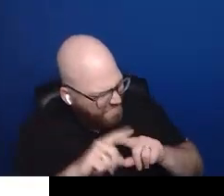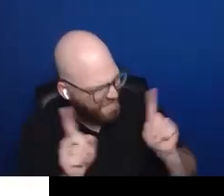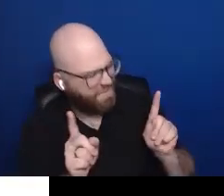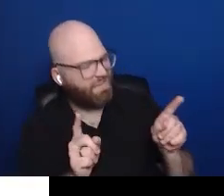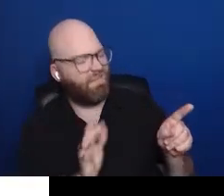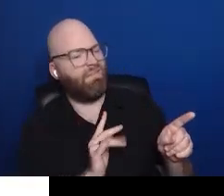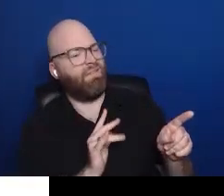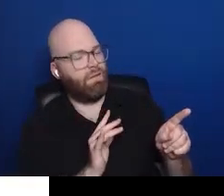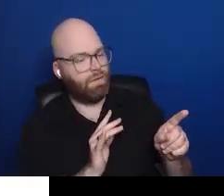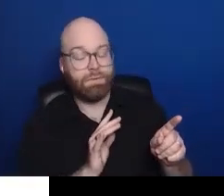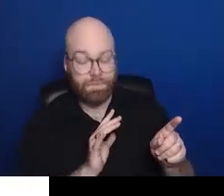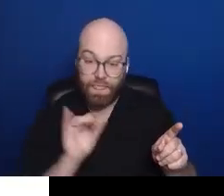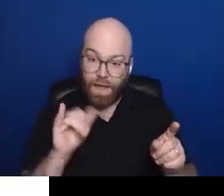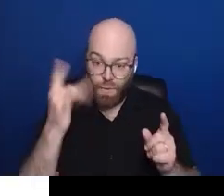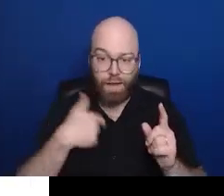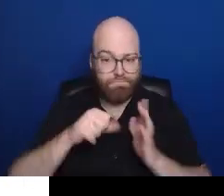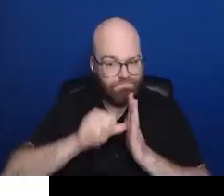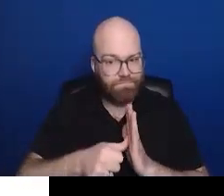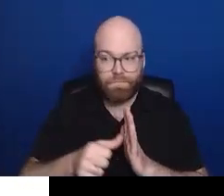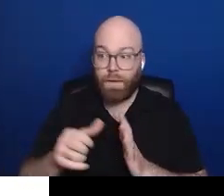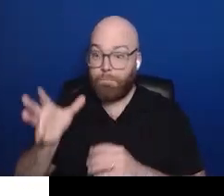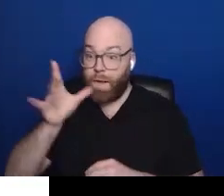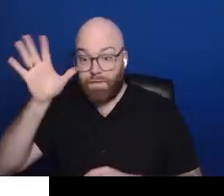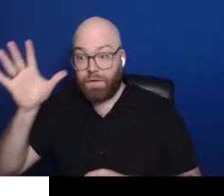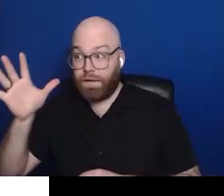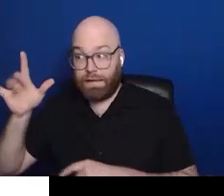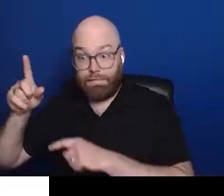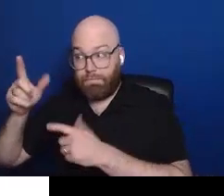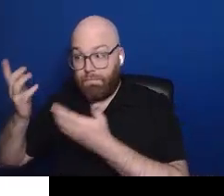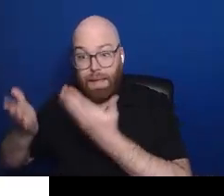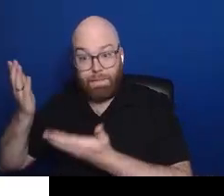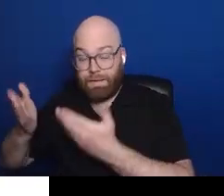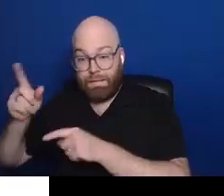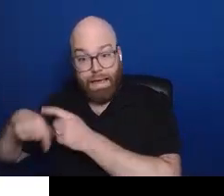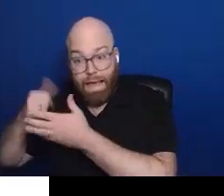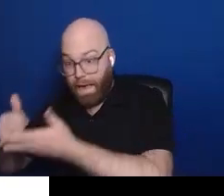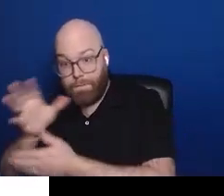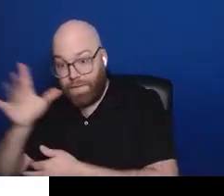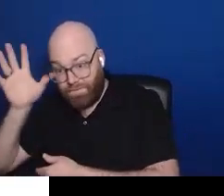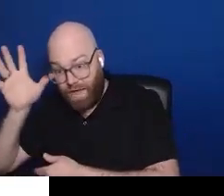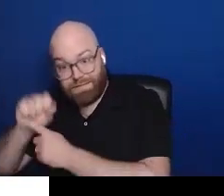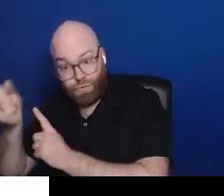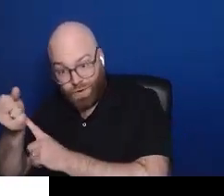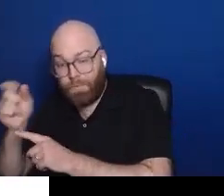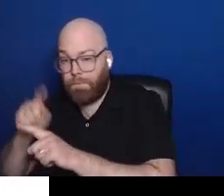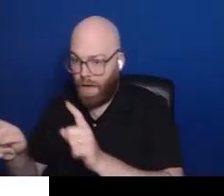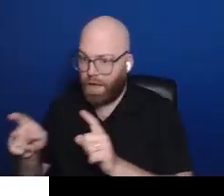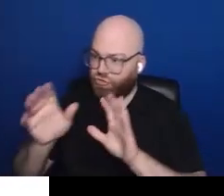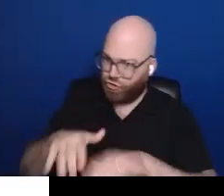Each person is separate. Each child is separate from their parent, just like each spouse is separated from their spouse.